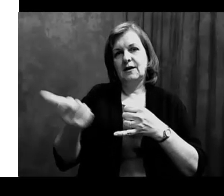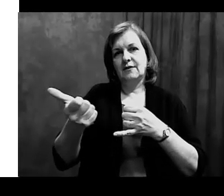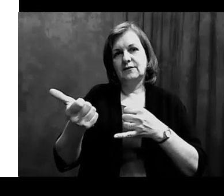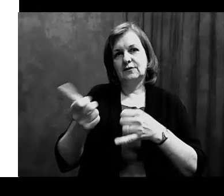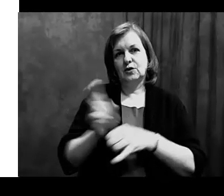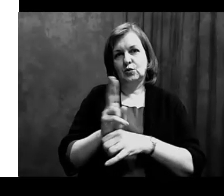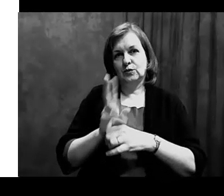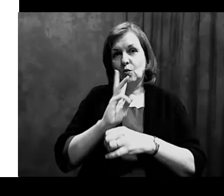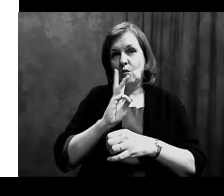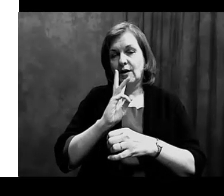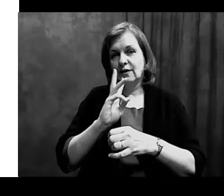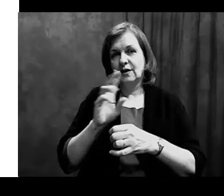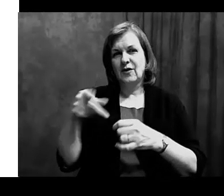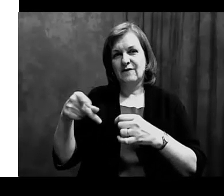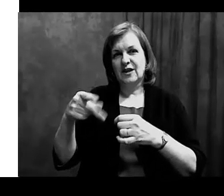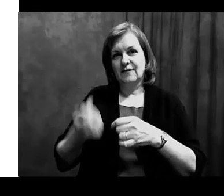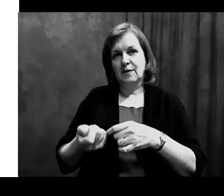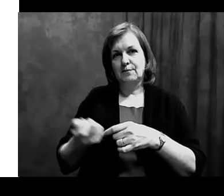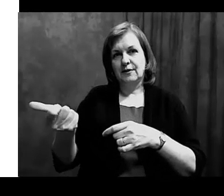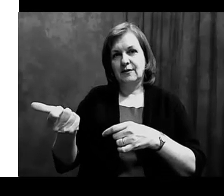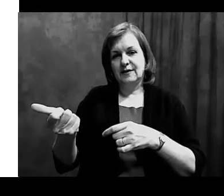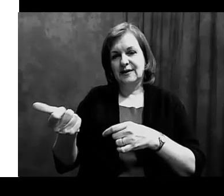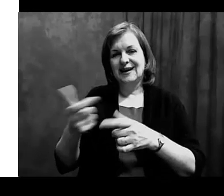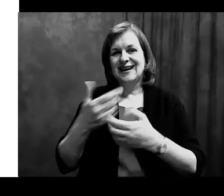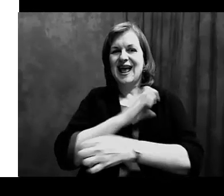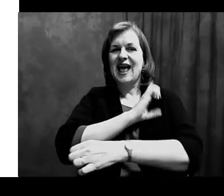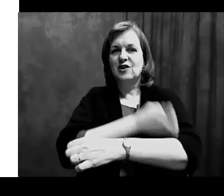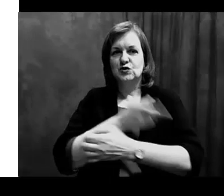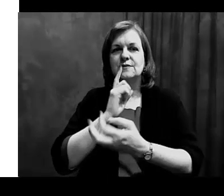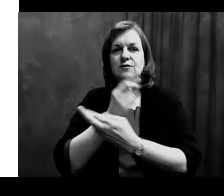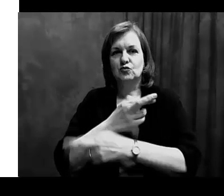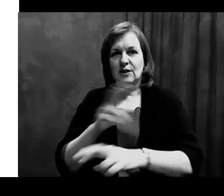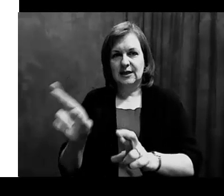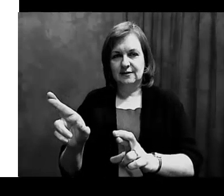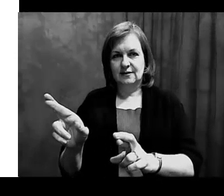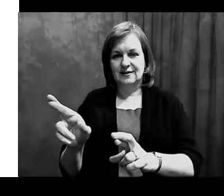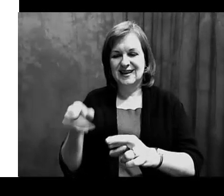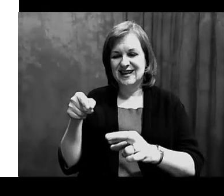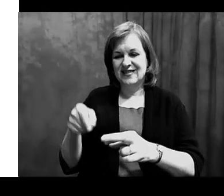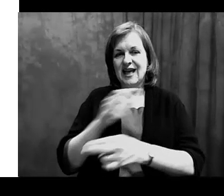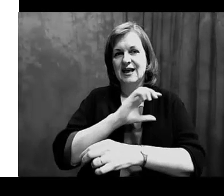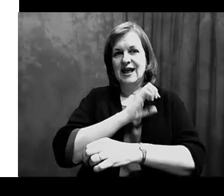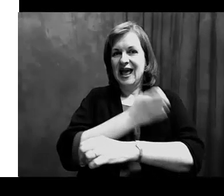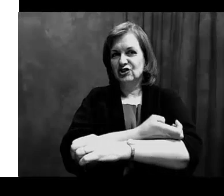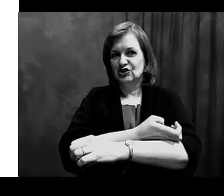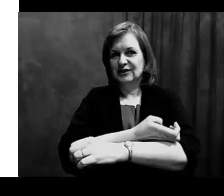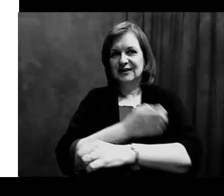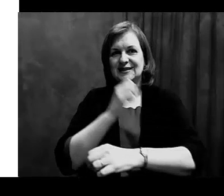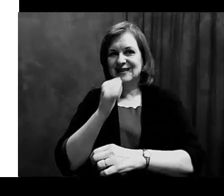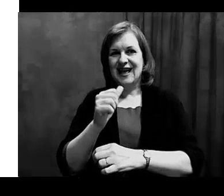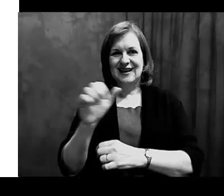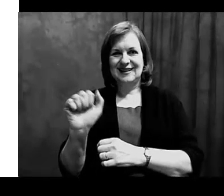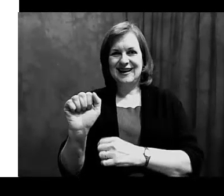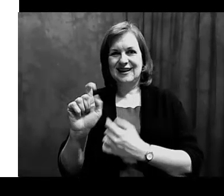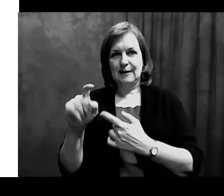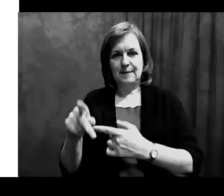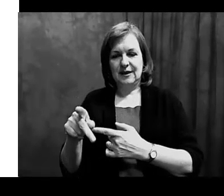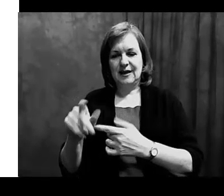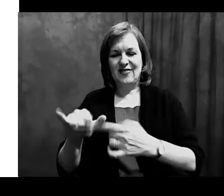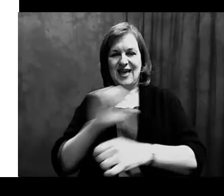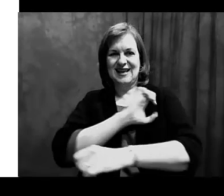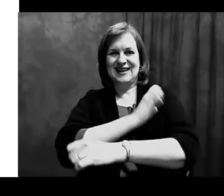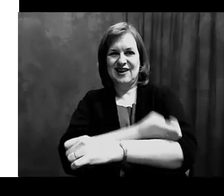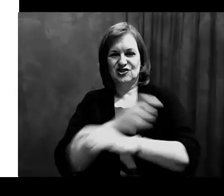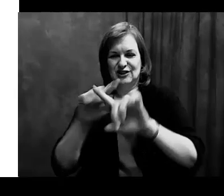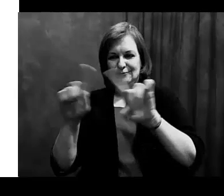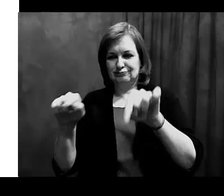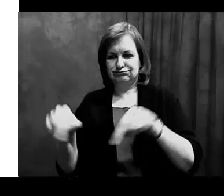and when we do that -- when we remove that phosphate -- energy is released. This energy is no longer ATP -- this energy